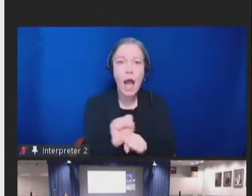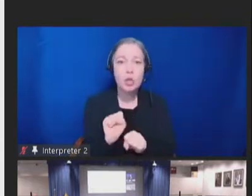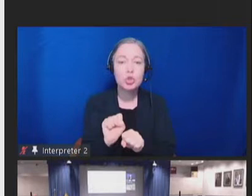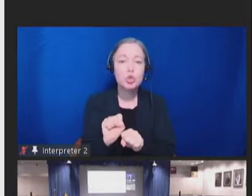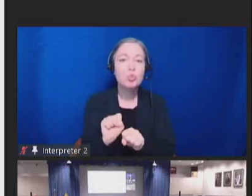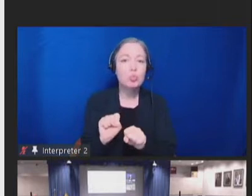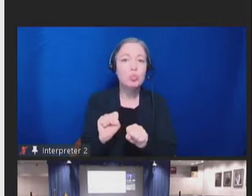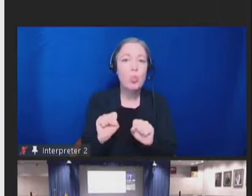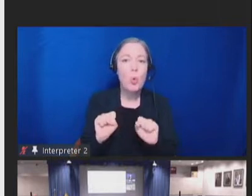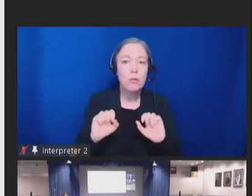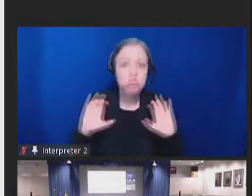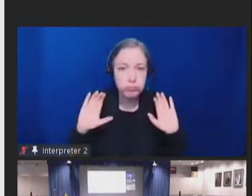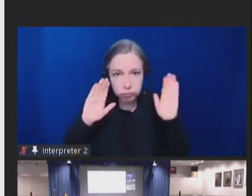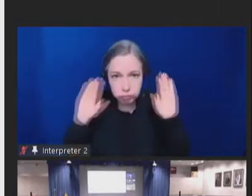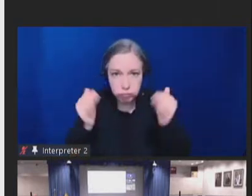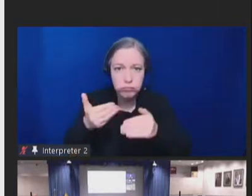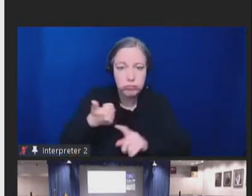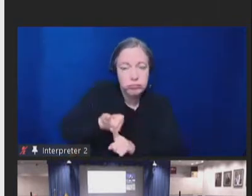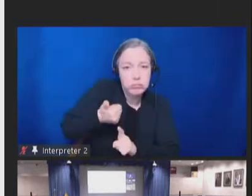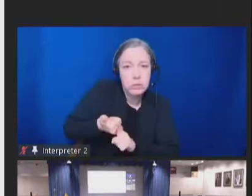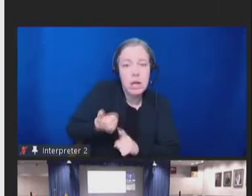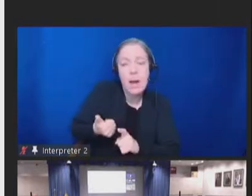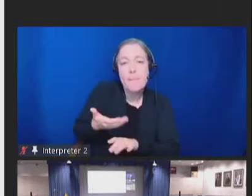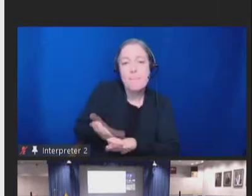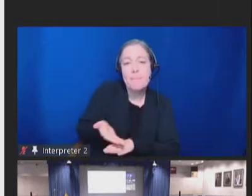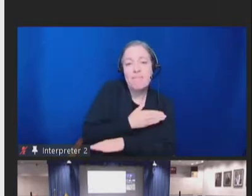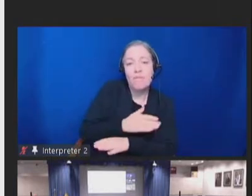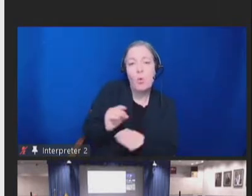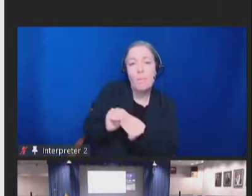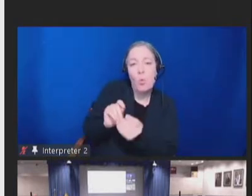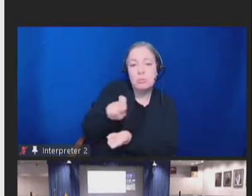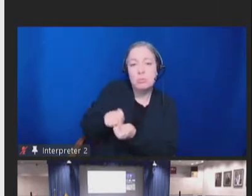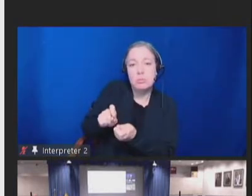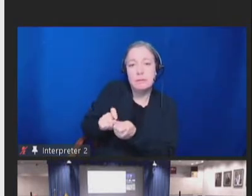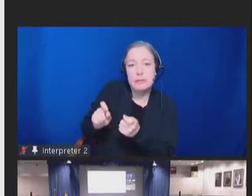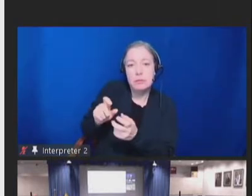itself before I go into the specifics of our trusted messenger work. But just,